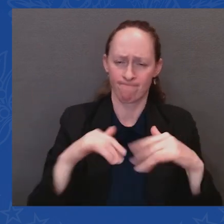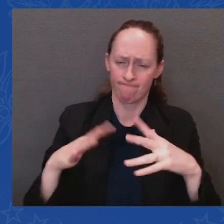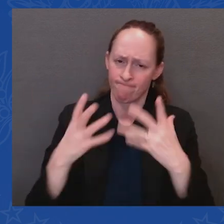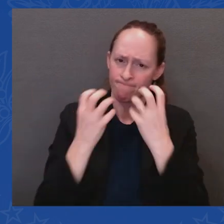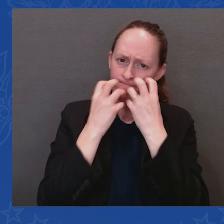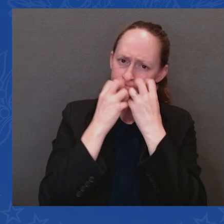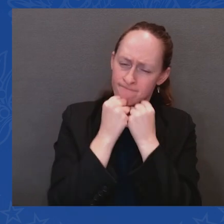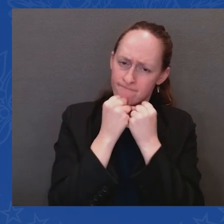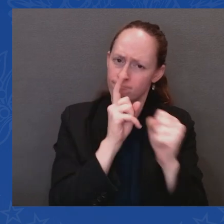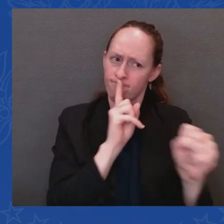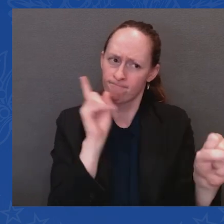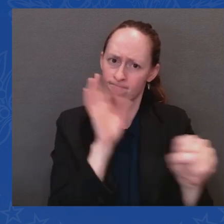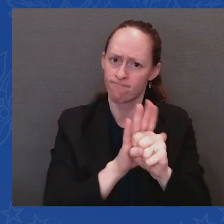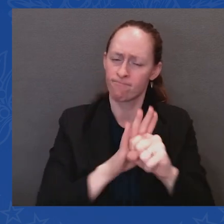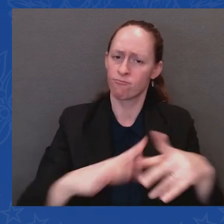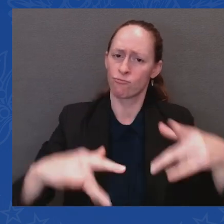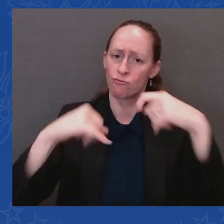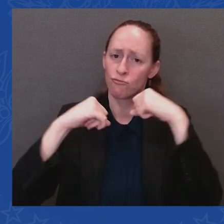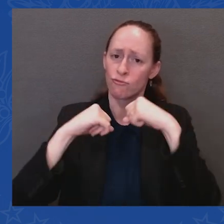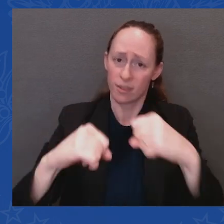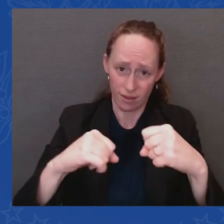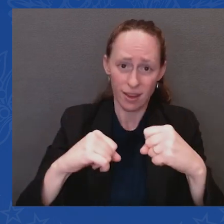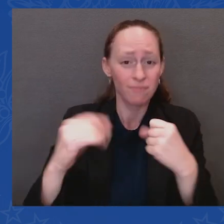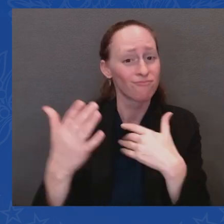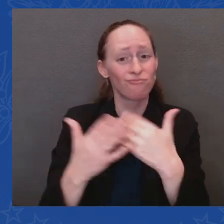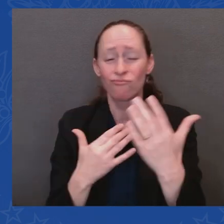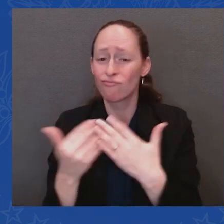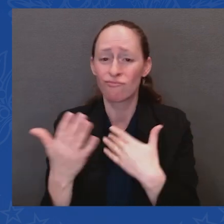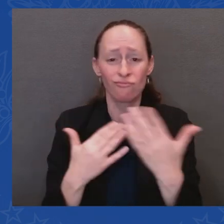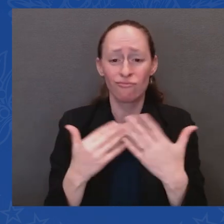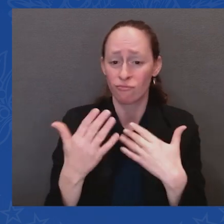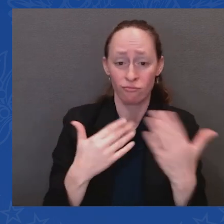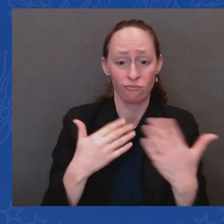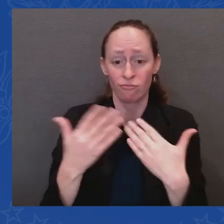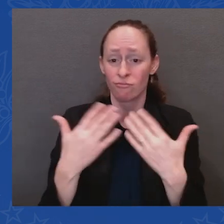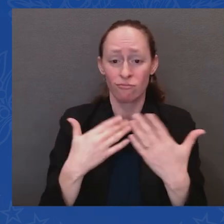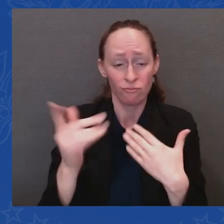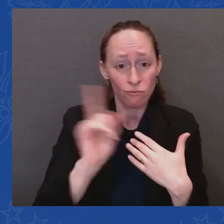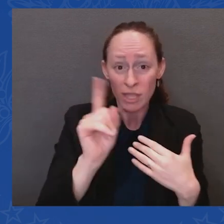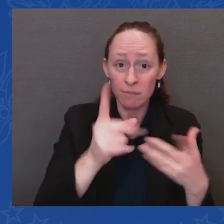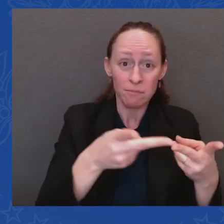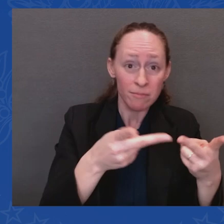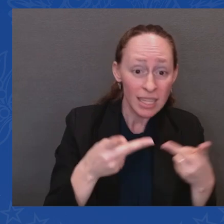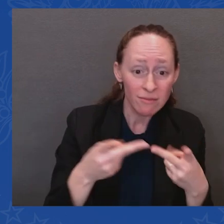Not a place, not a person, not a president, but an idea --